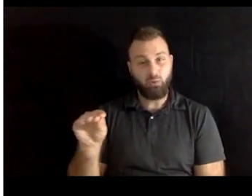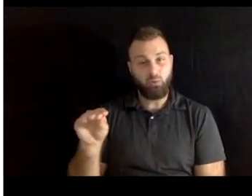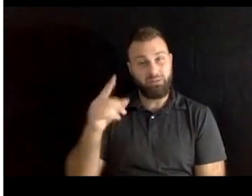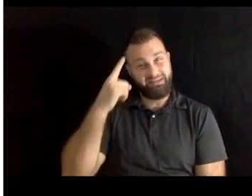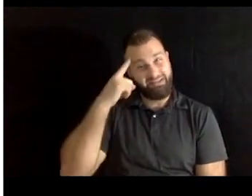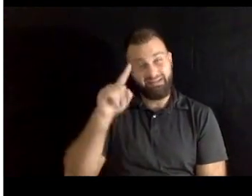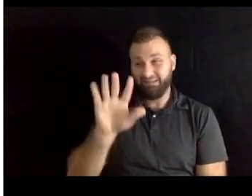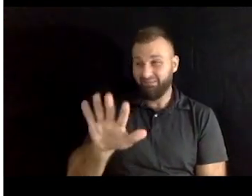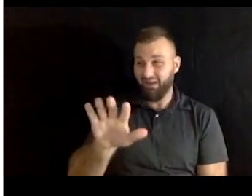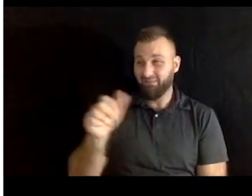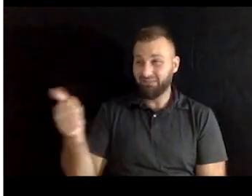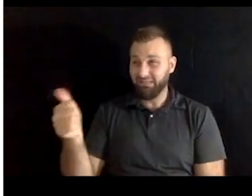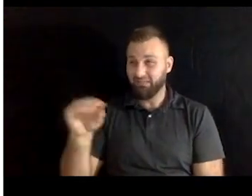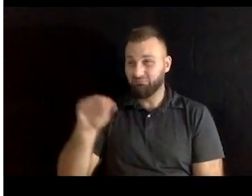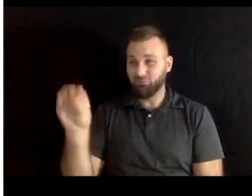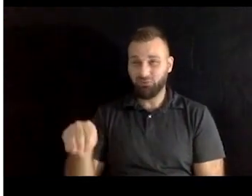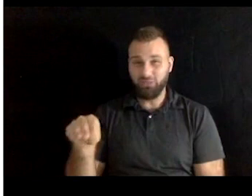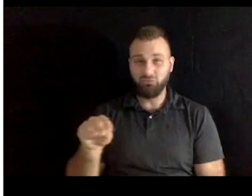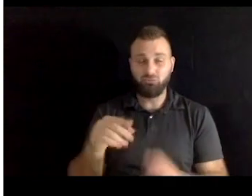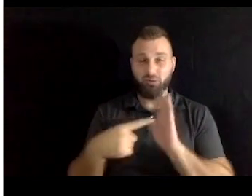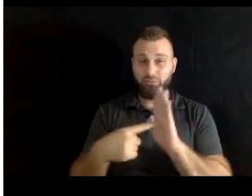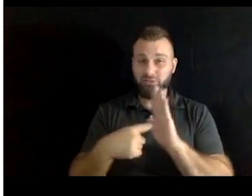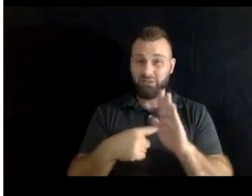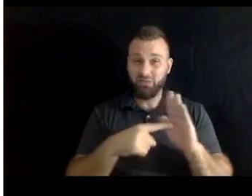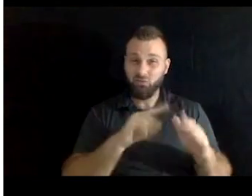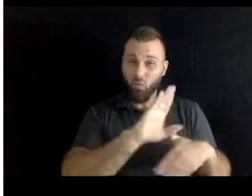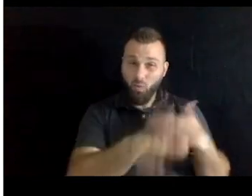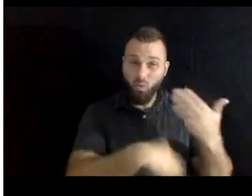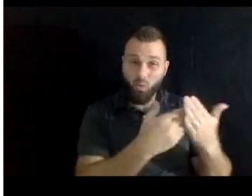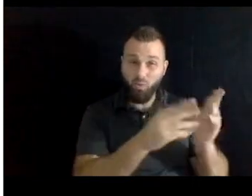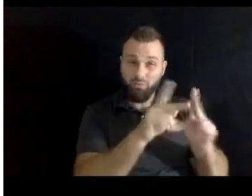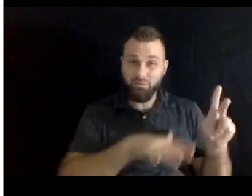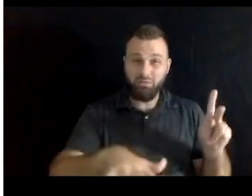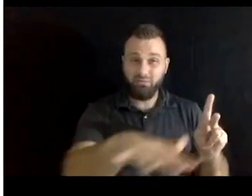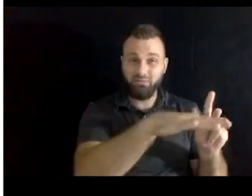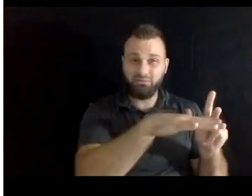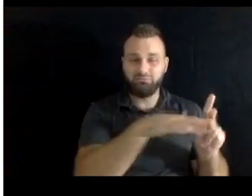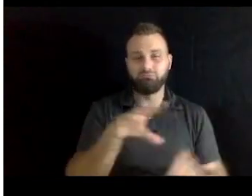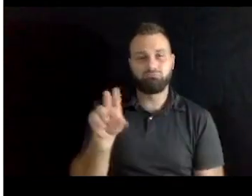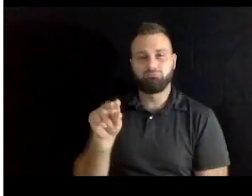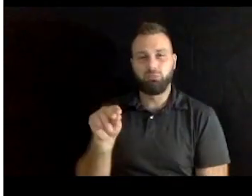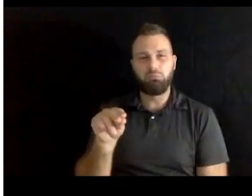represent the entire target population. They probably represent a small subset